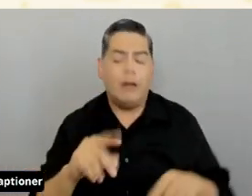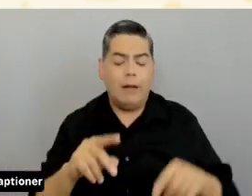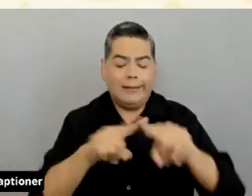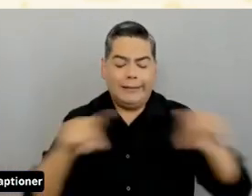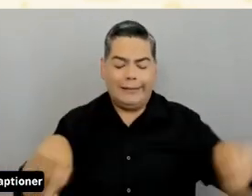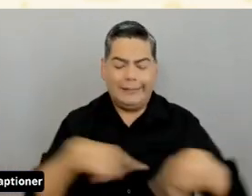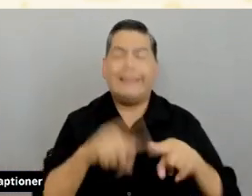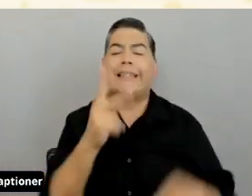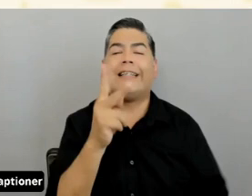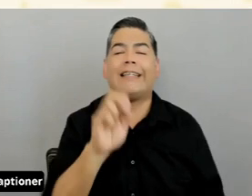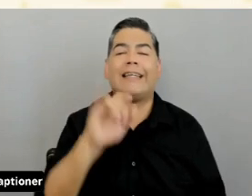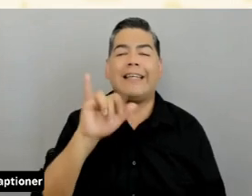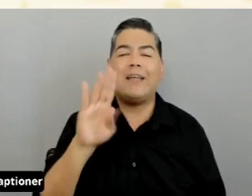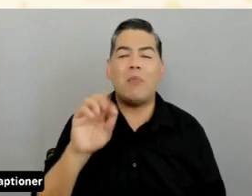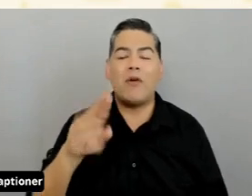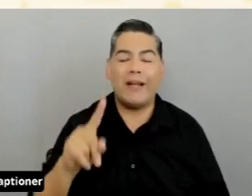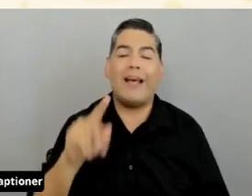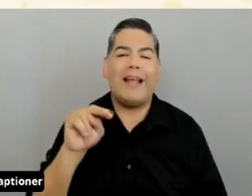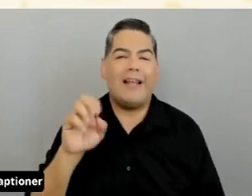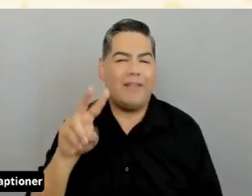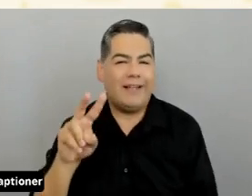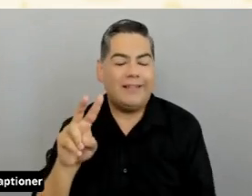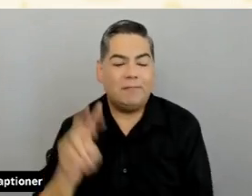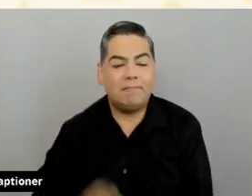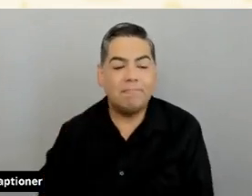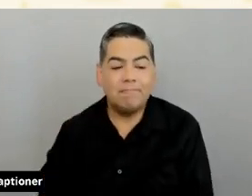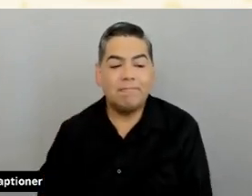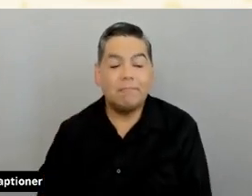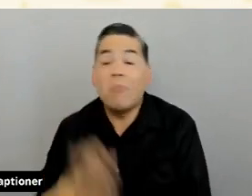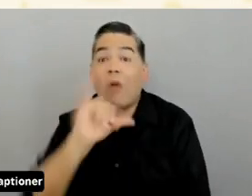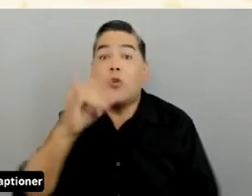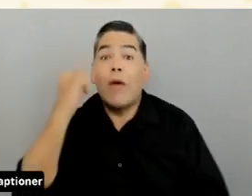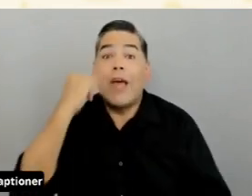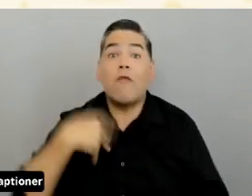On the other side, when we are navigating or creating complex components,